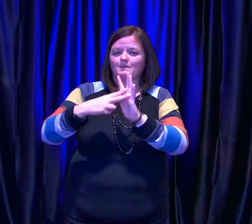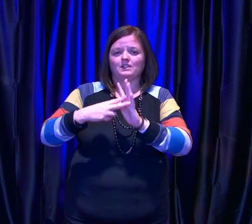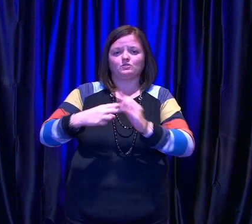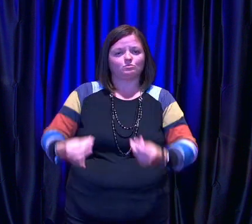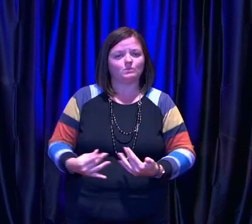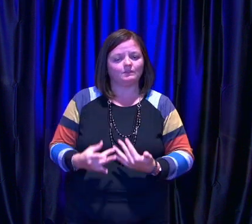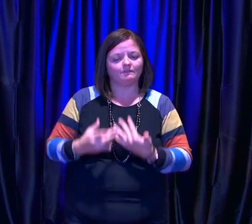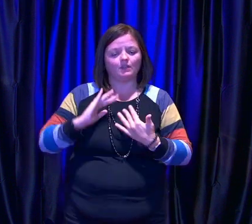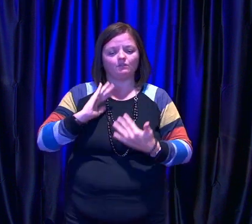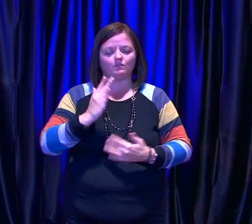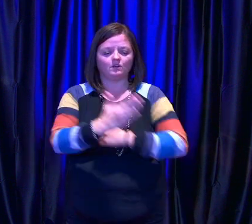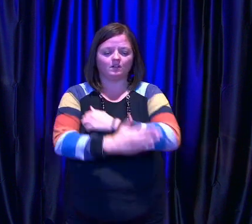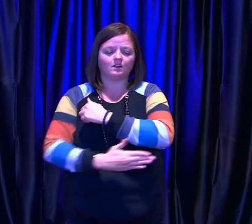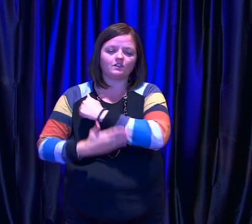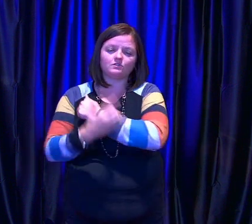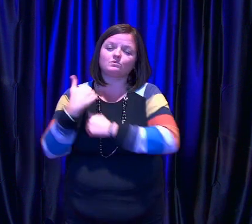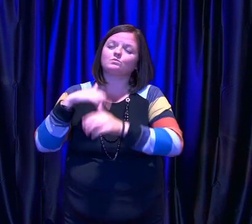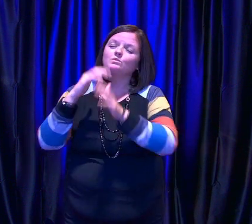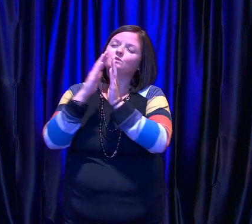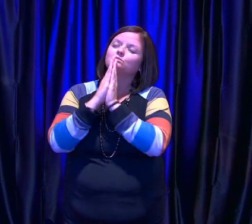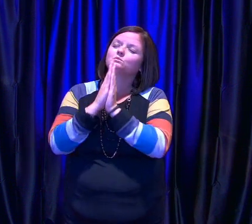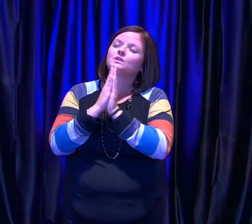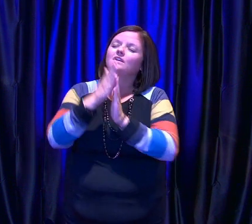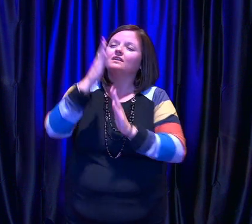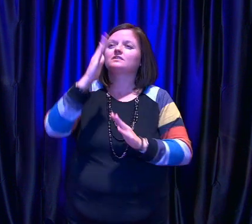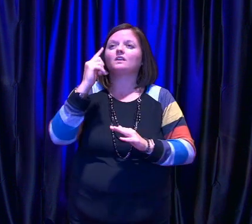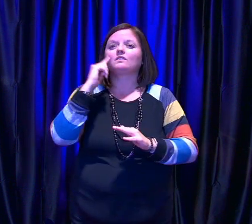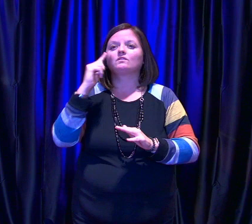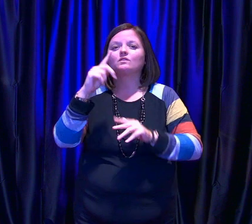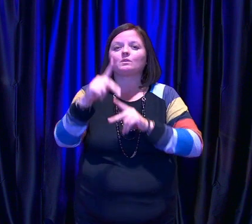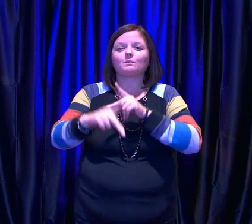we pray we pray God for people who hearts need